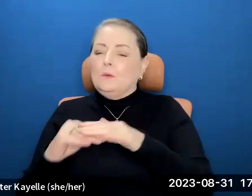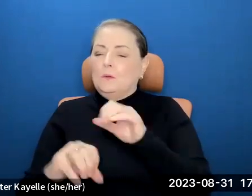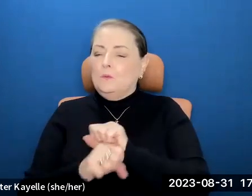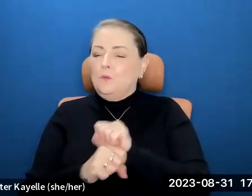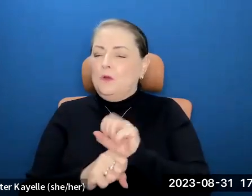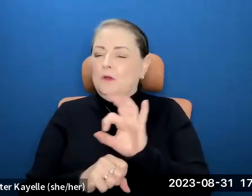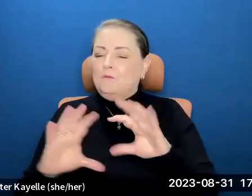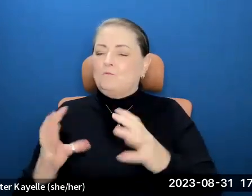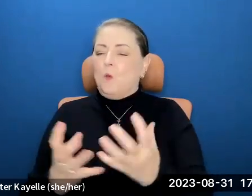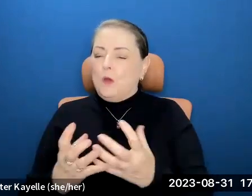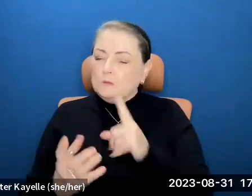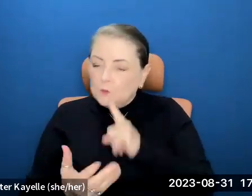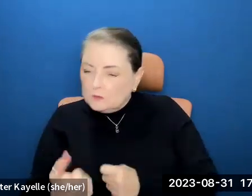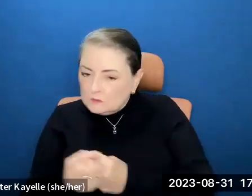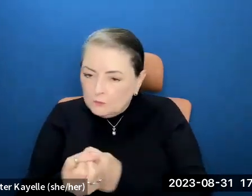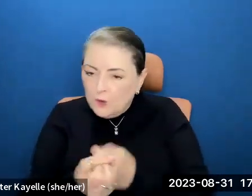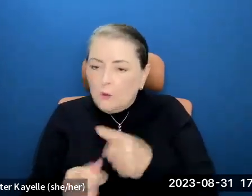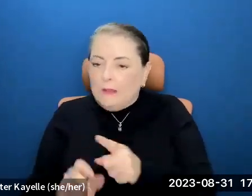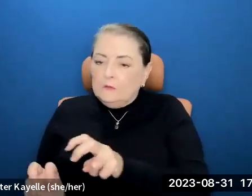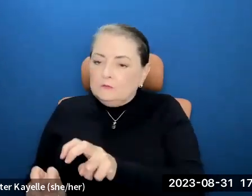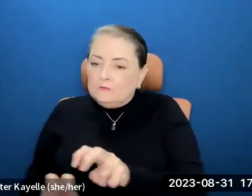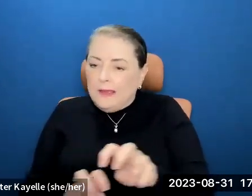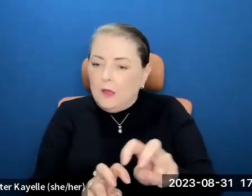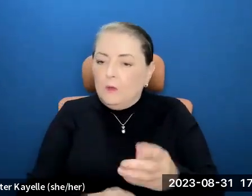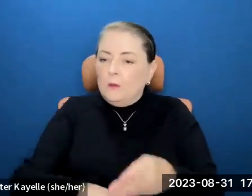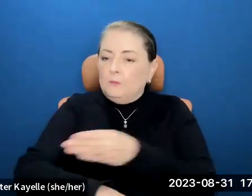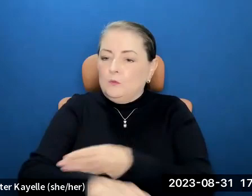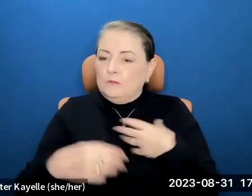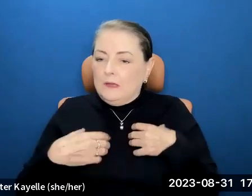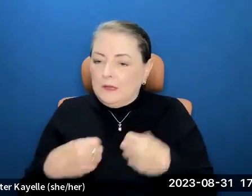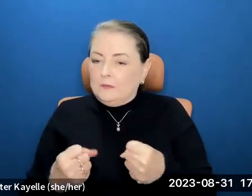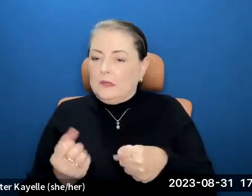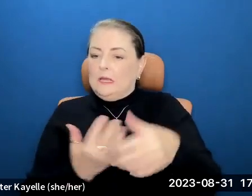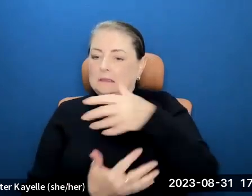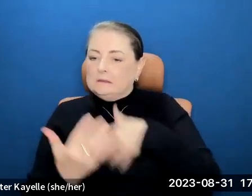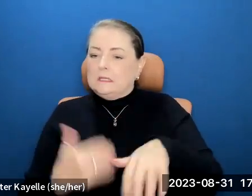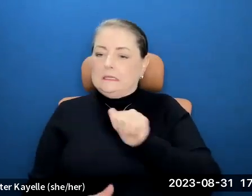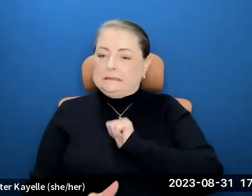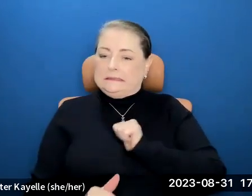to support them in transitioning to improved Health and Social and not self-sufficiency I've